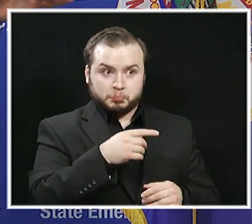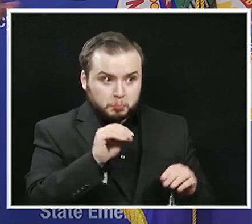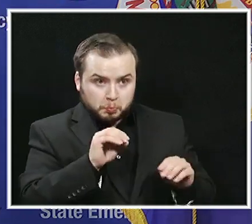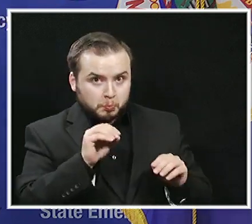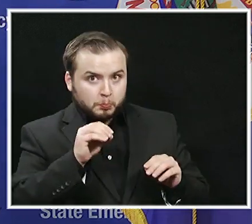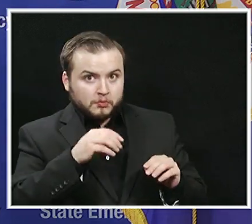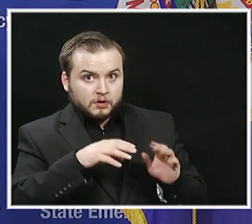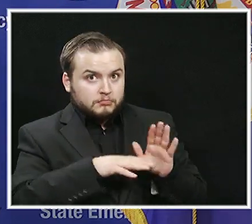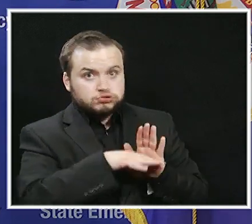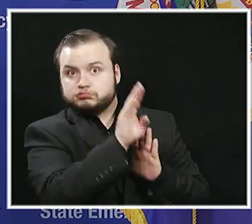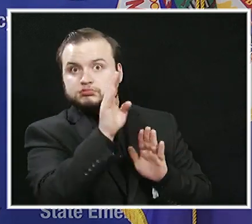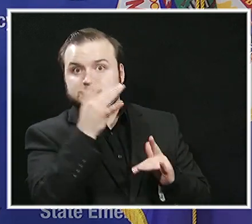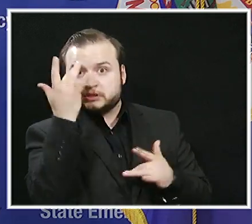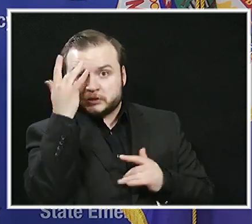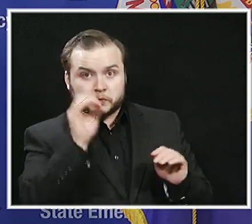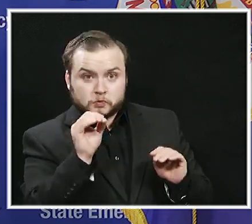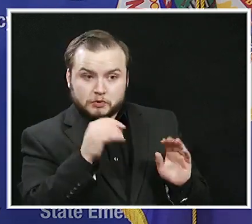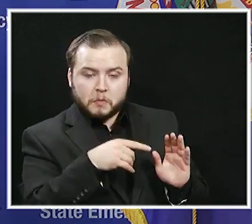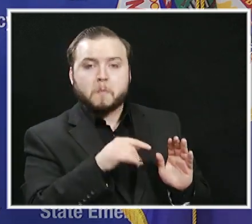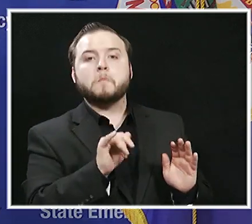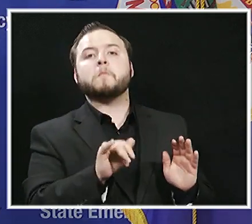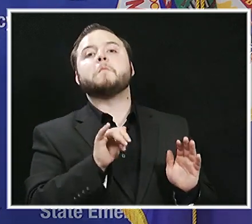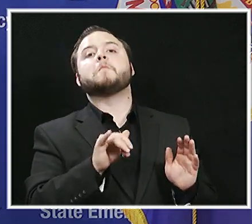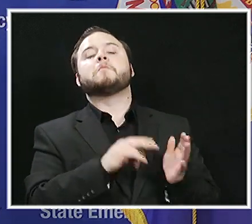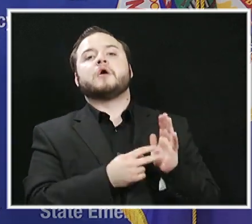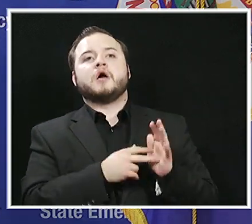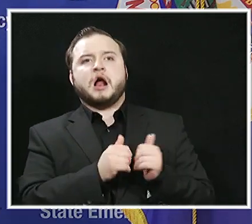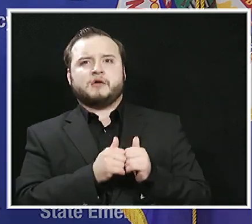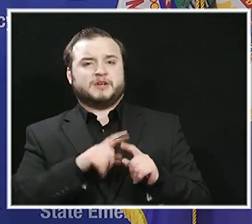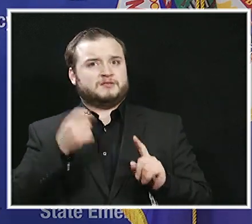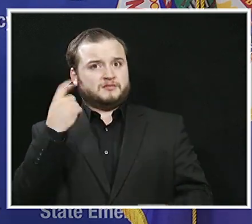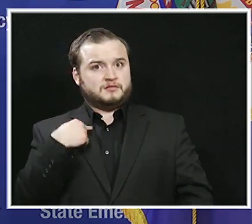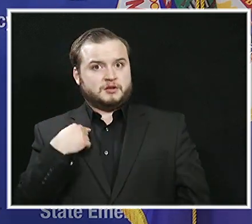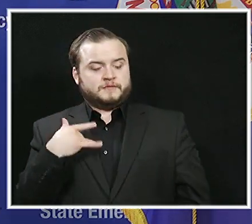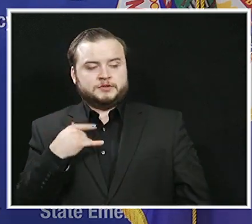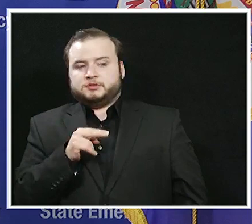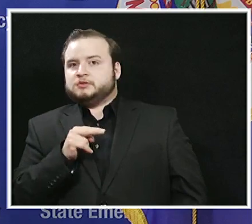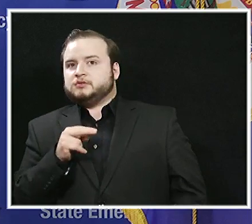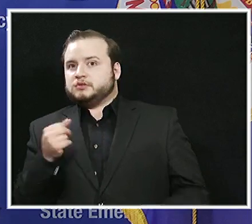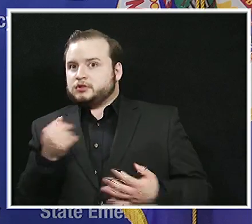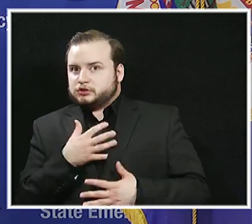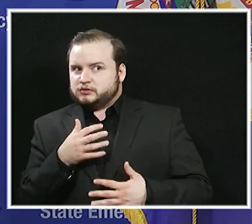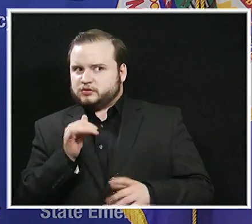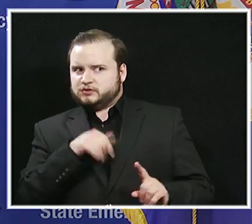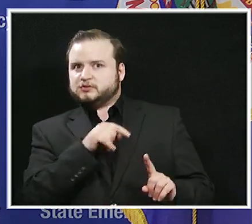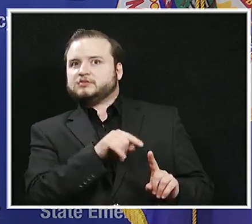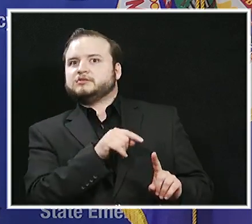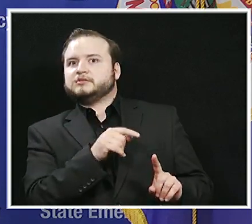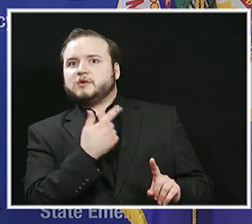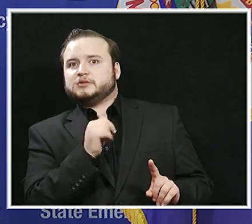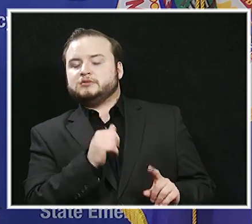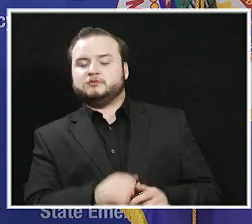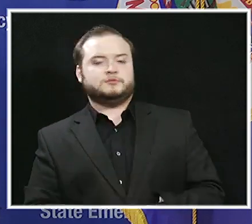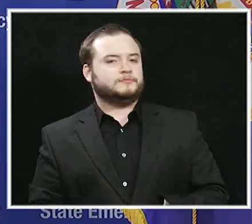you, if they don't see a spike in numbers and things going down, we'll learn from them, and I'm just afraid